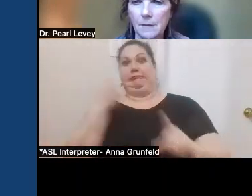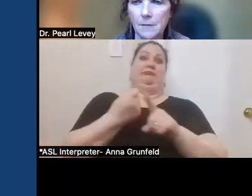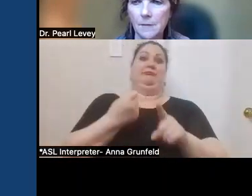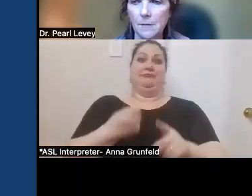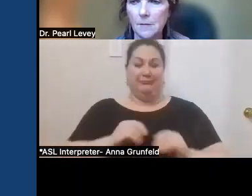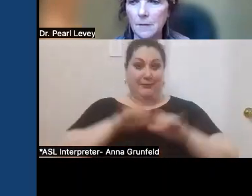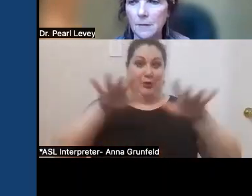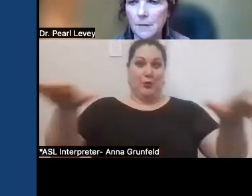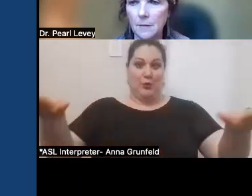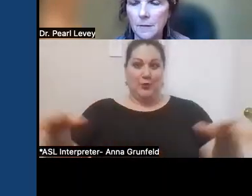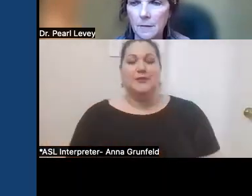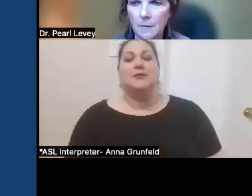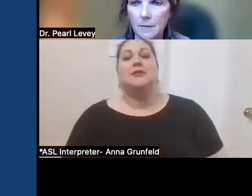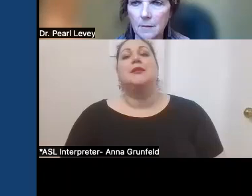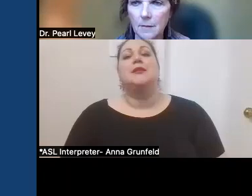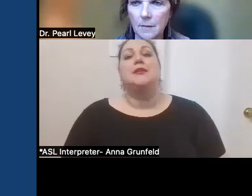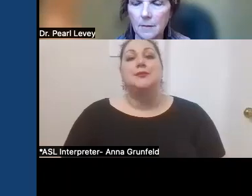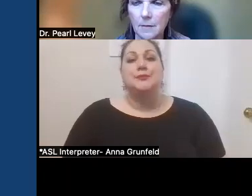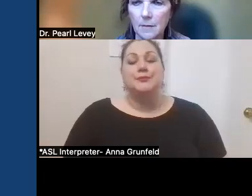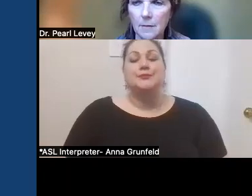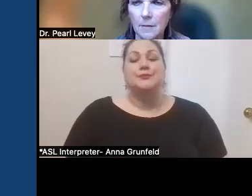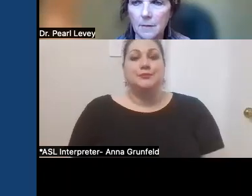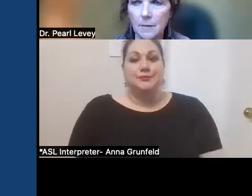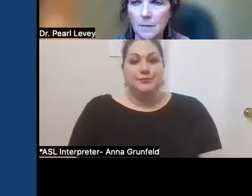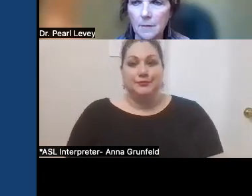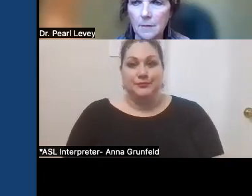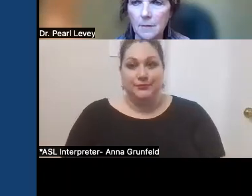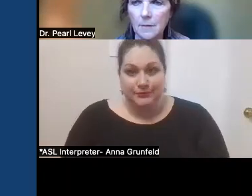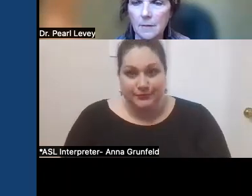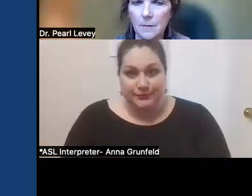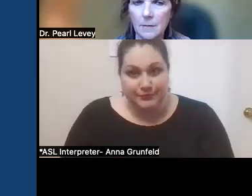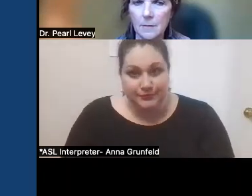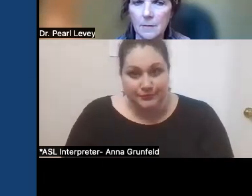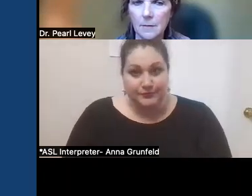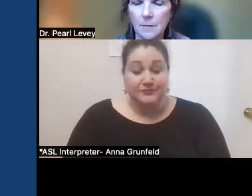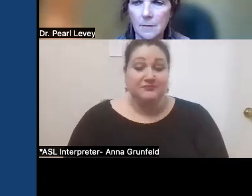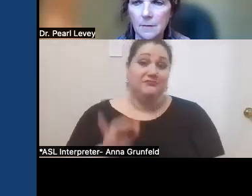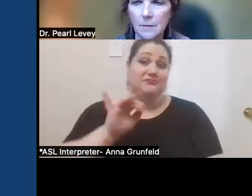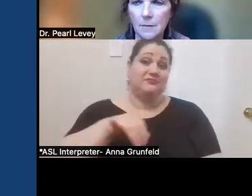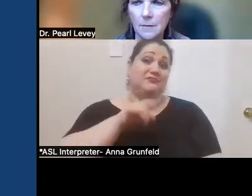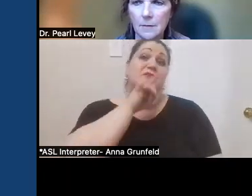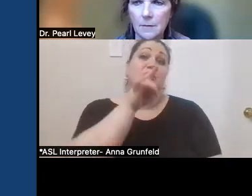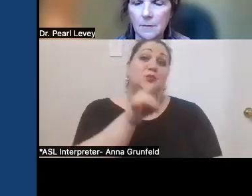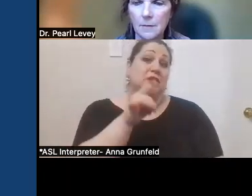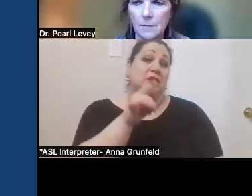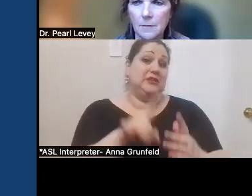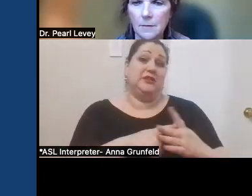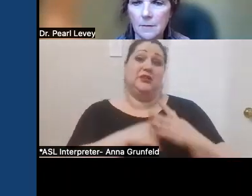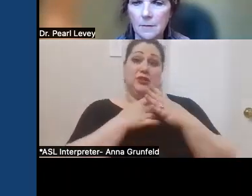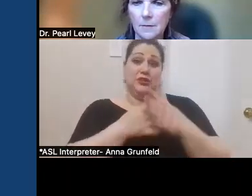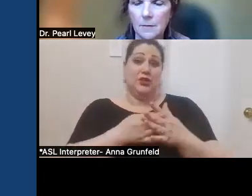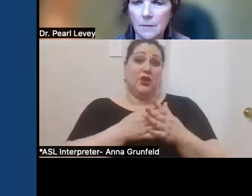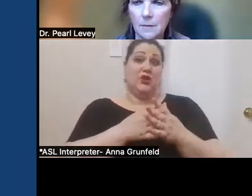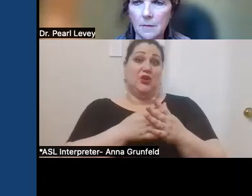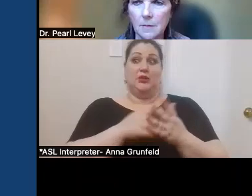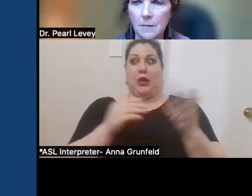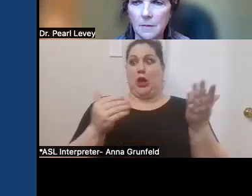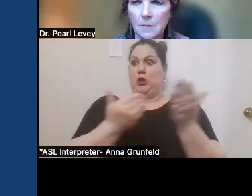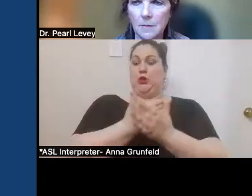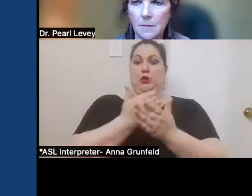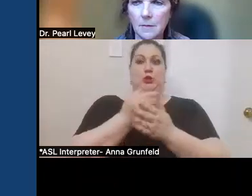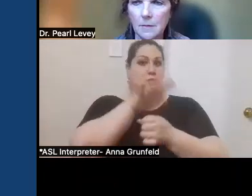but now it is there and that brings up a whole new realm of accommodations that could be required.